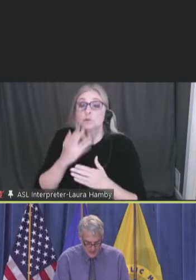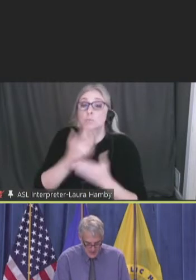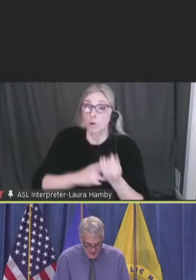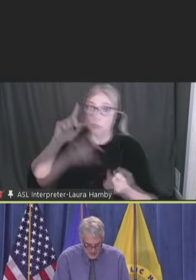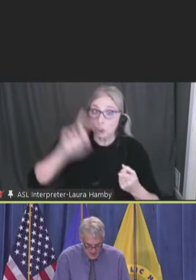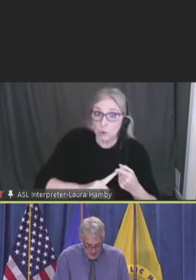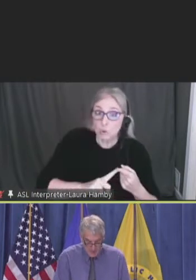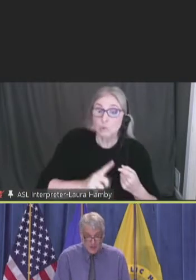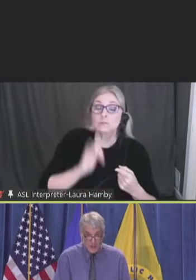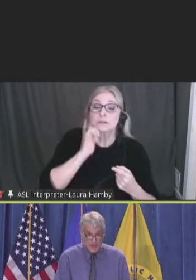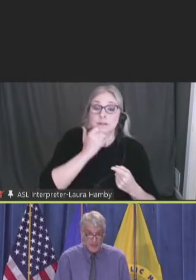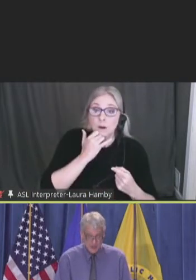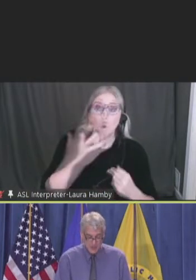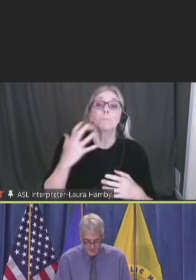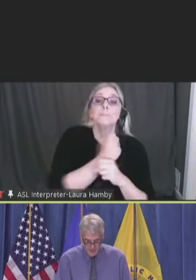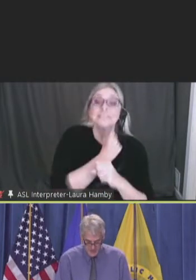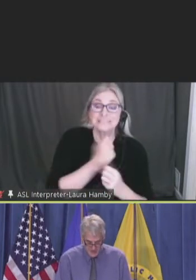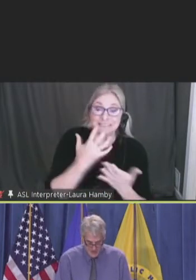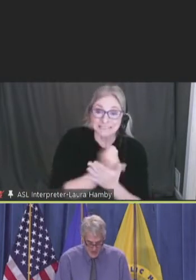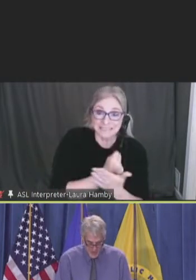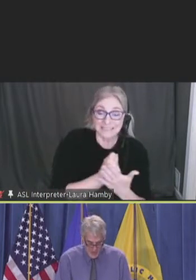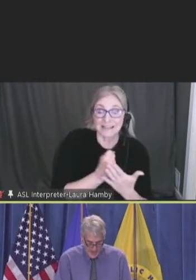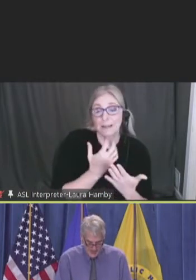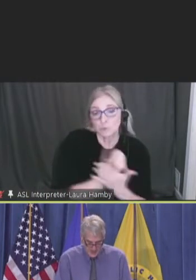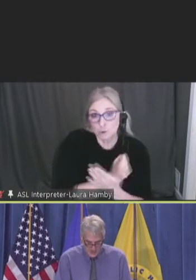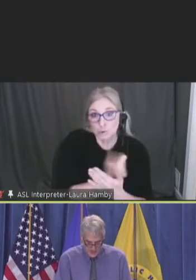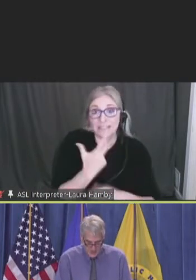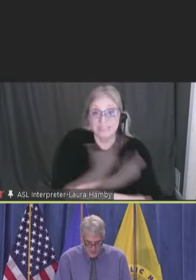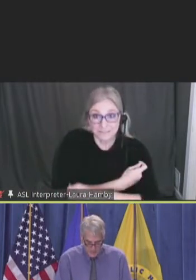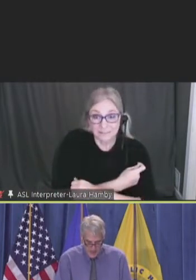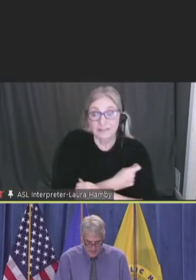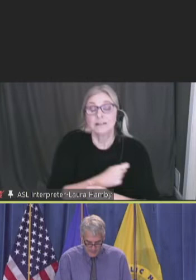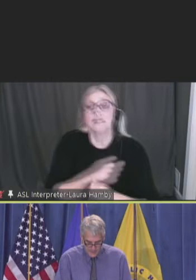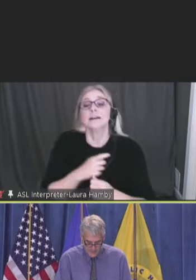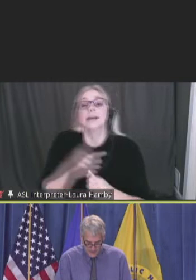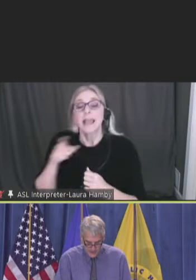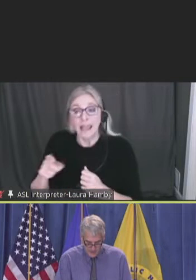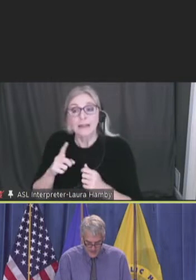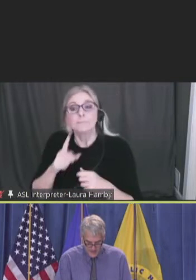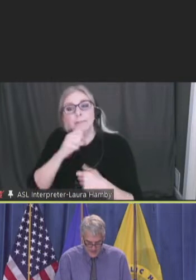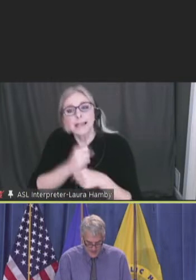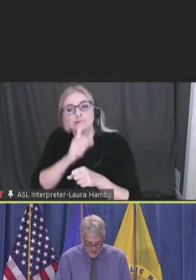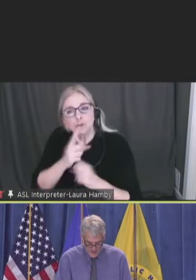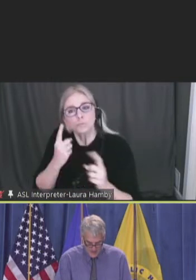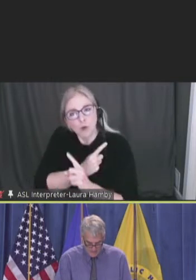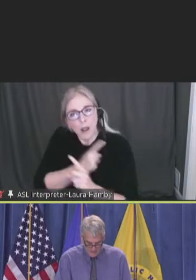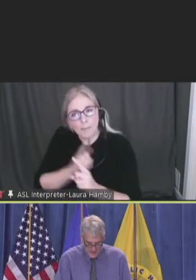immunization opportunities in all patients and to ensure proper administration of vaccines.